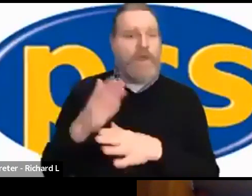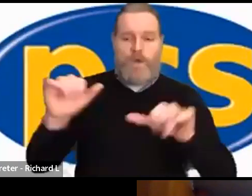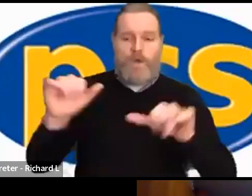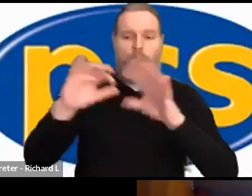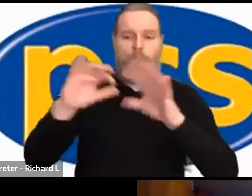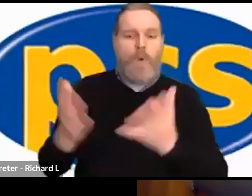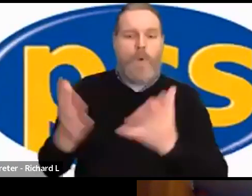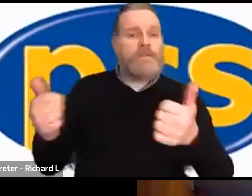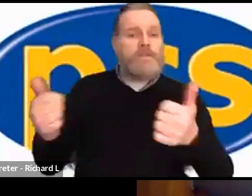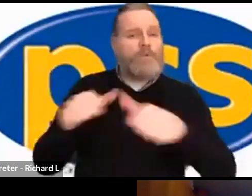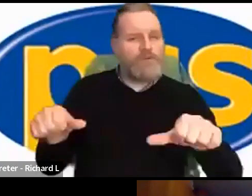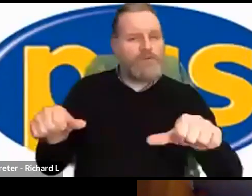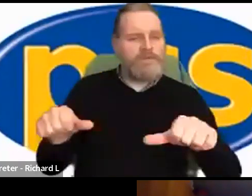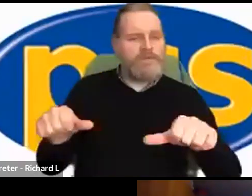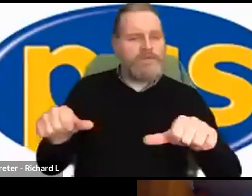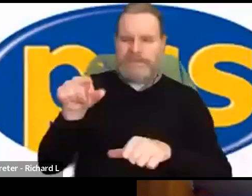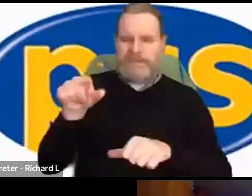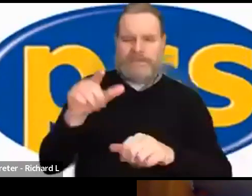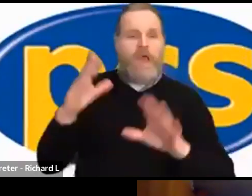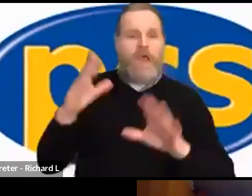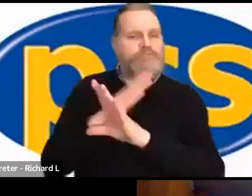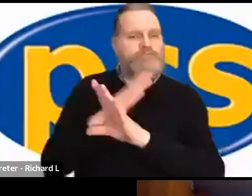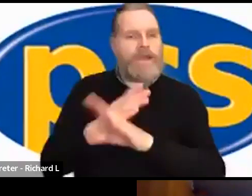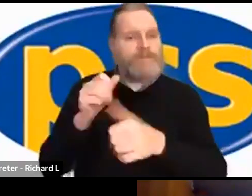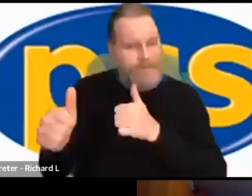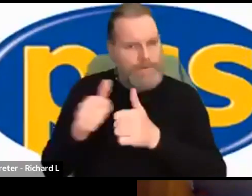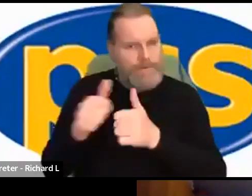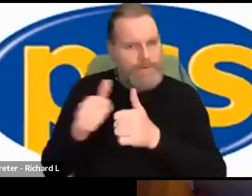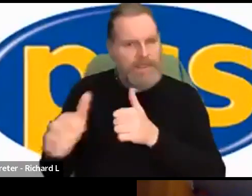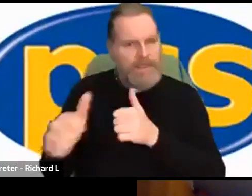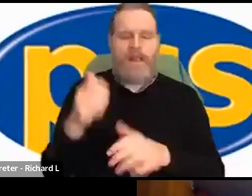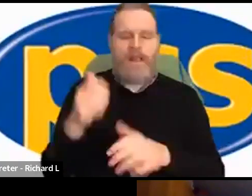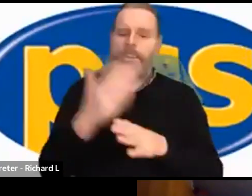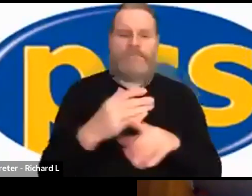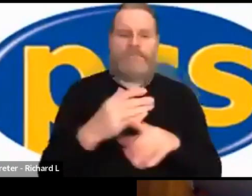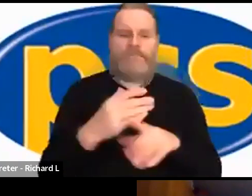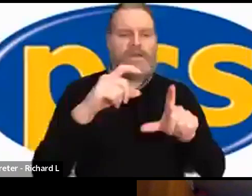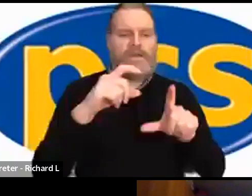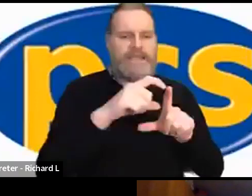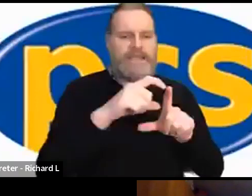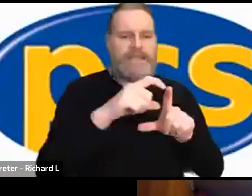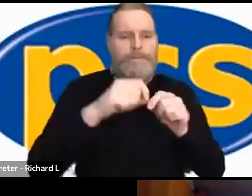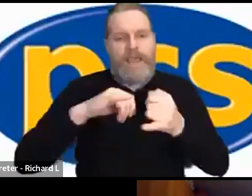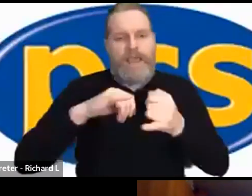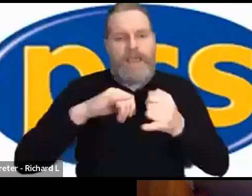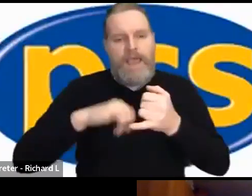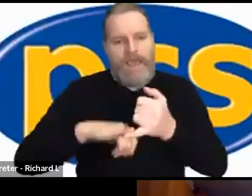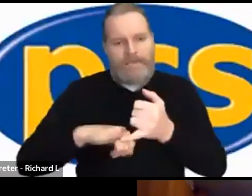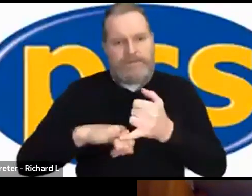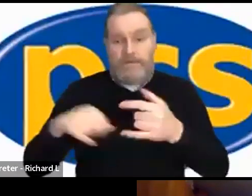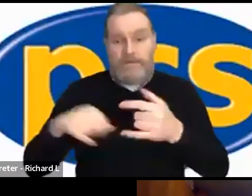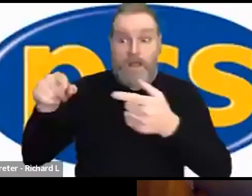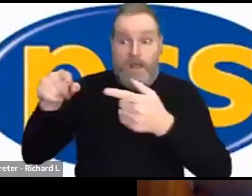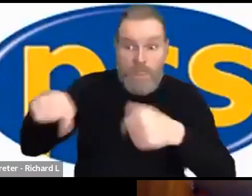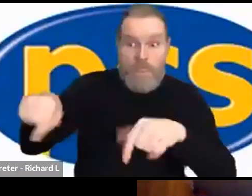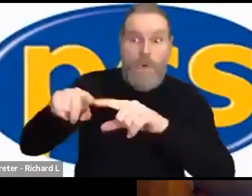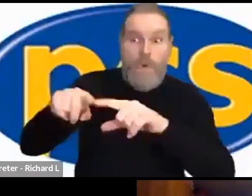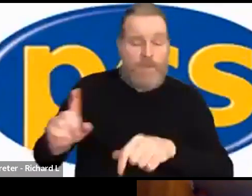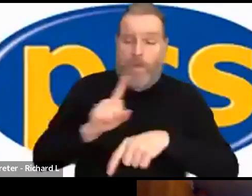Hinduja, global global solutions in a private company in in the disclosure in the disclosure and barring service , those members , those members have been on